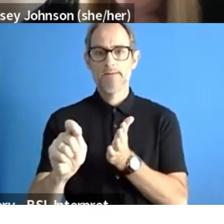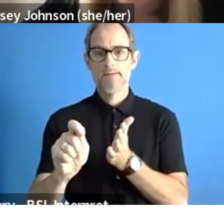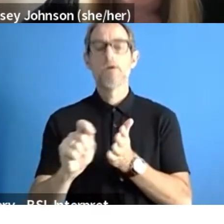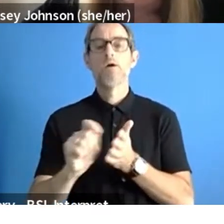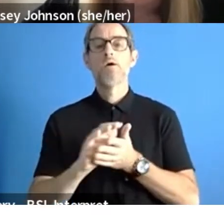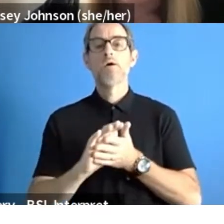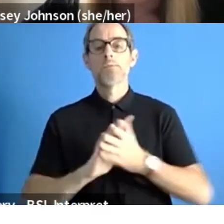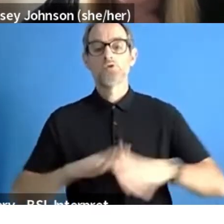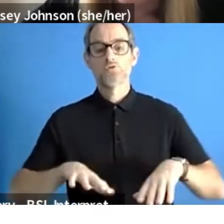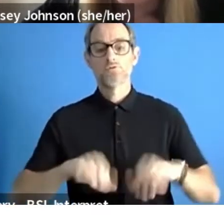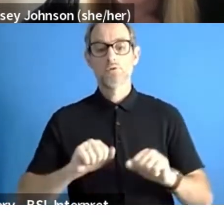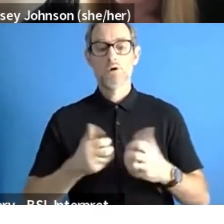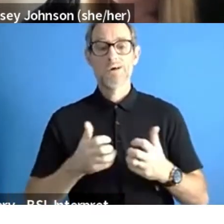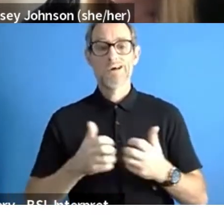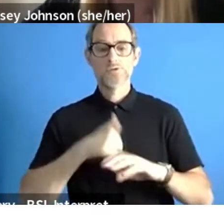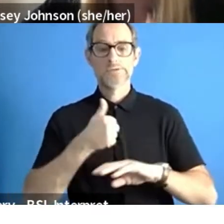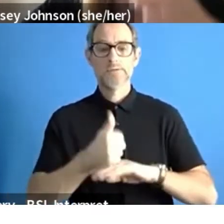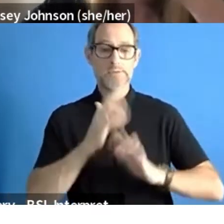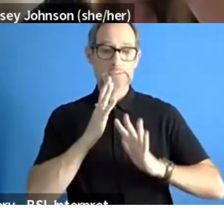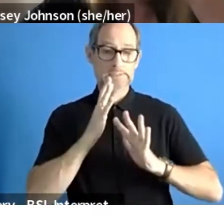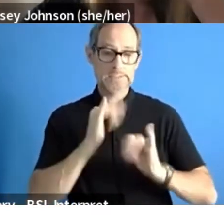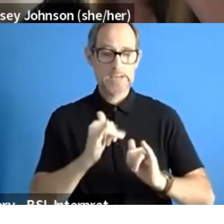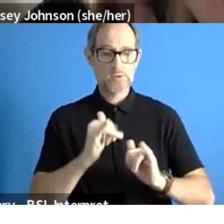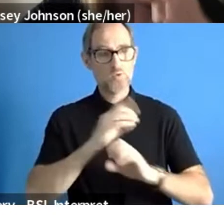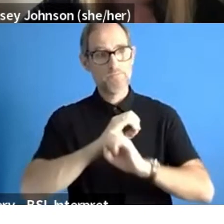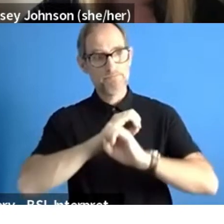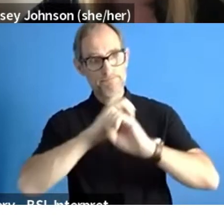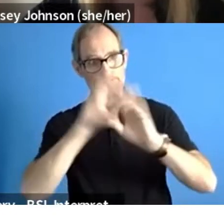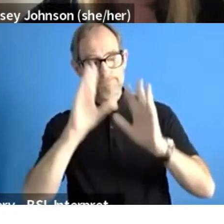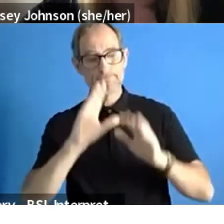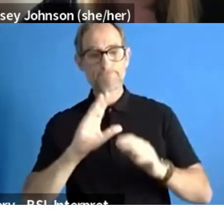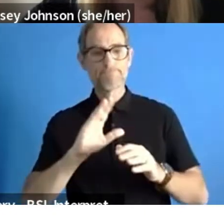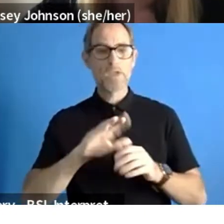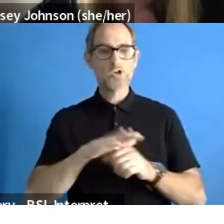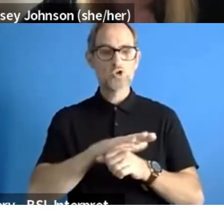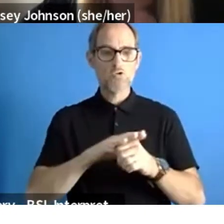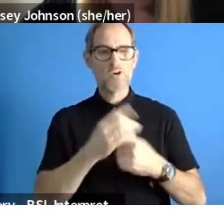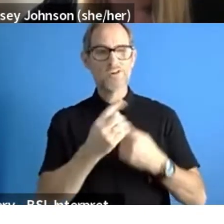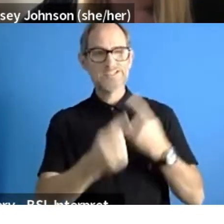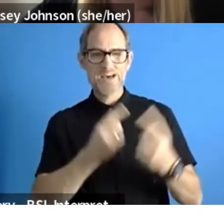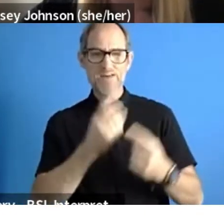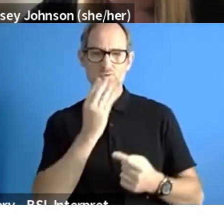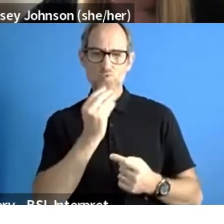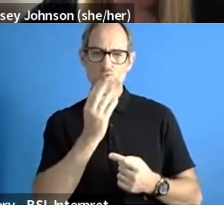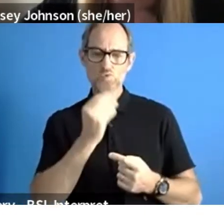Think of a few common scenarios that your employers may need to use.